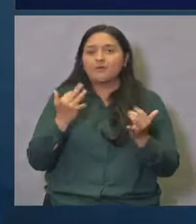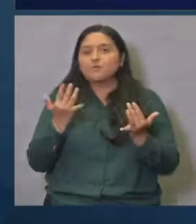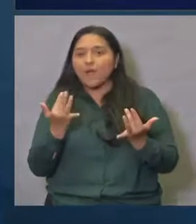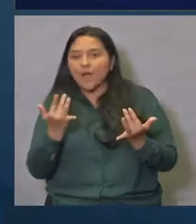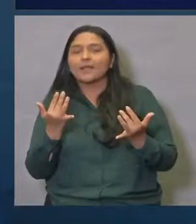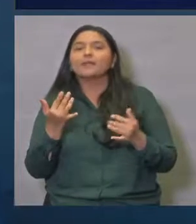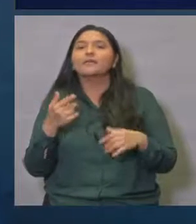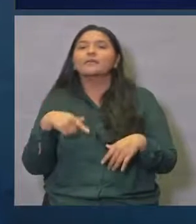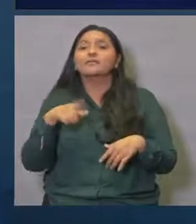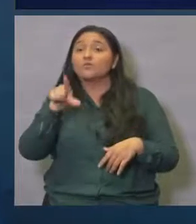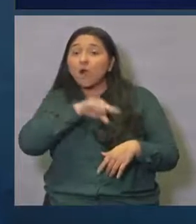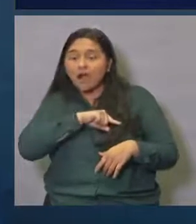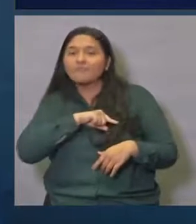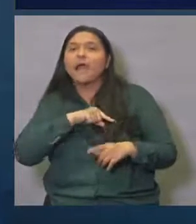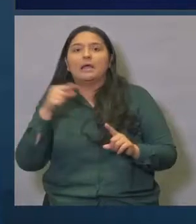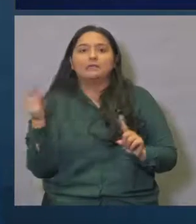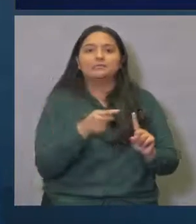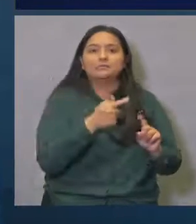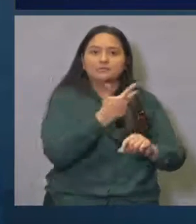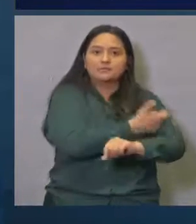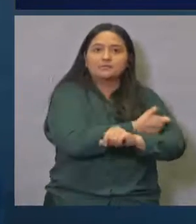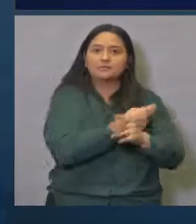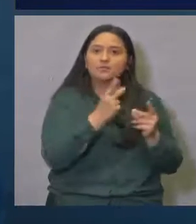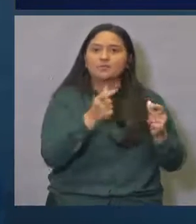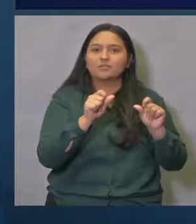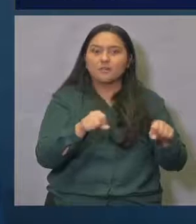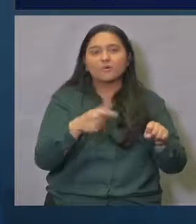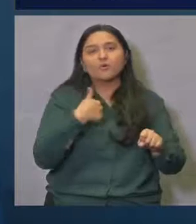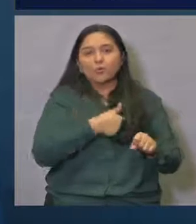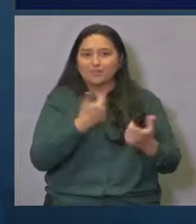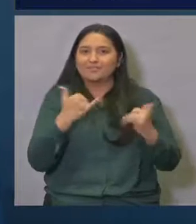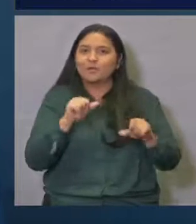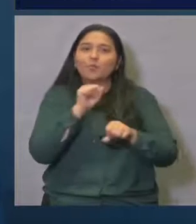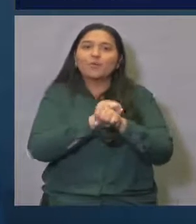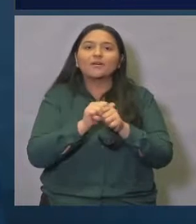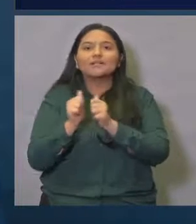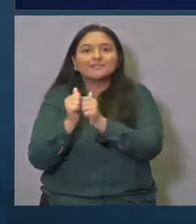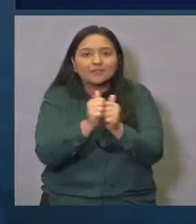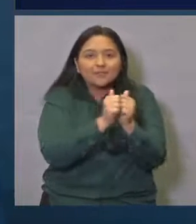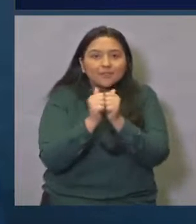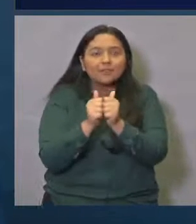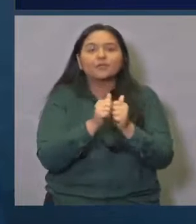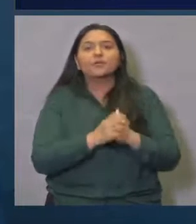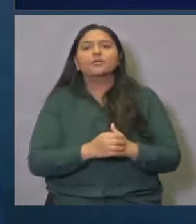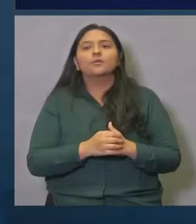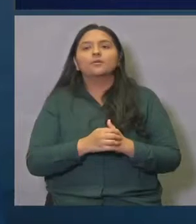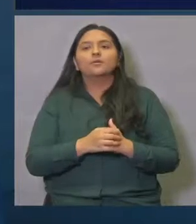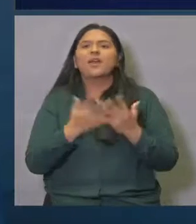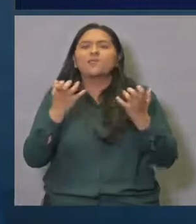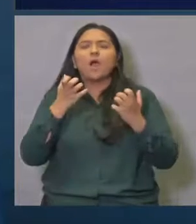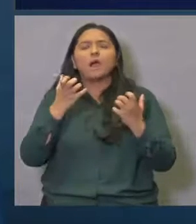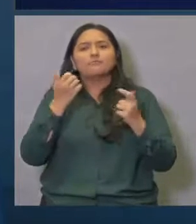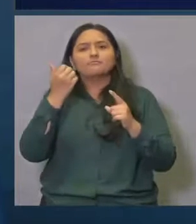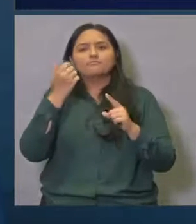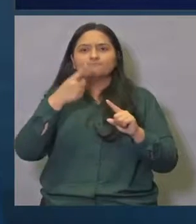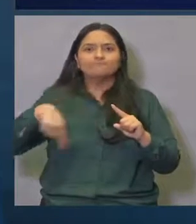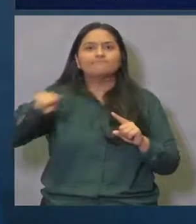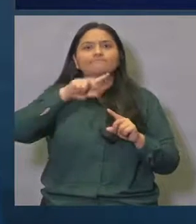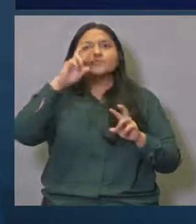WE WANT PEOPLE TO TAKE A BENCH OF THE VACCINE -- TAKE ADVANTAGE